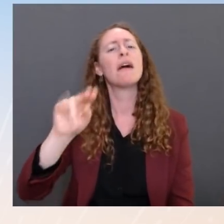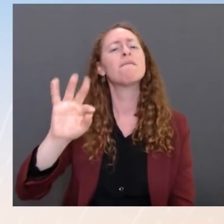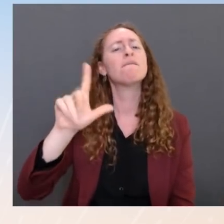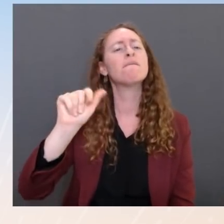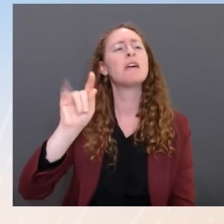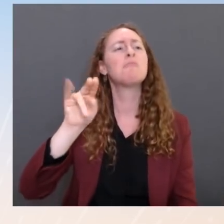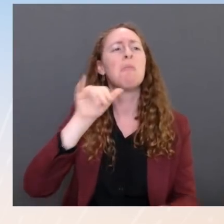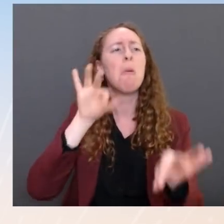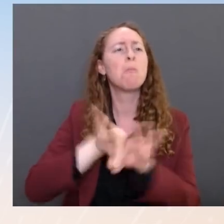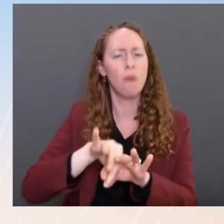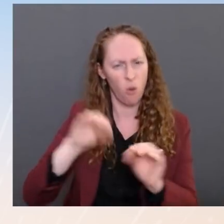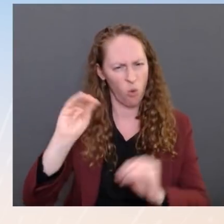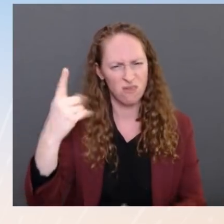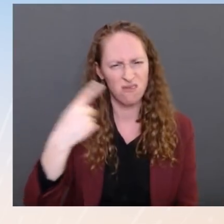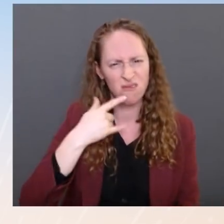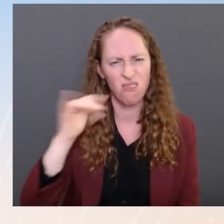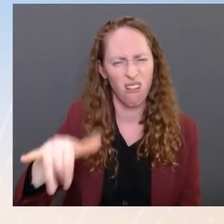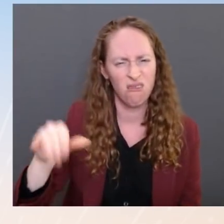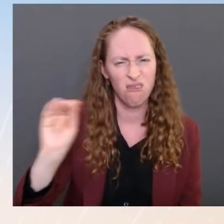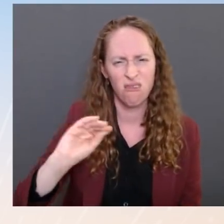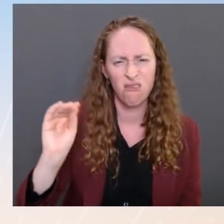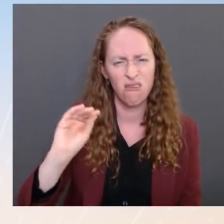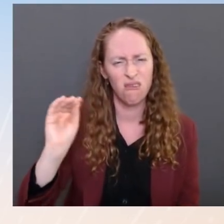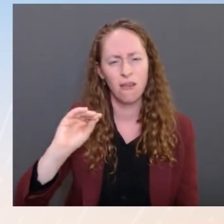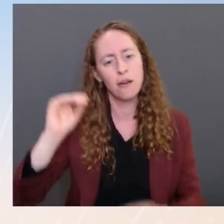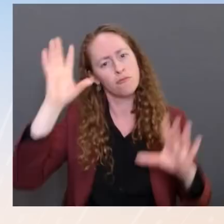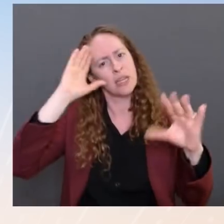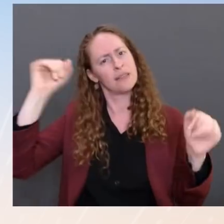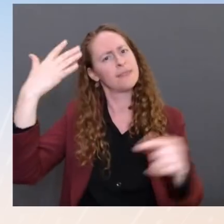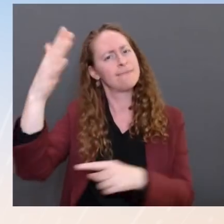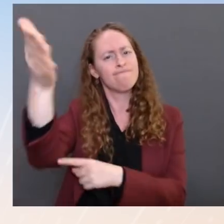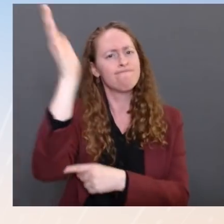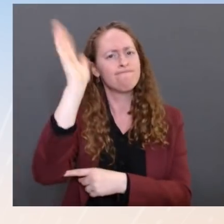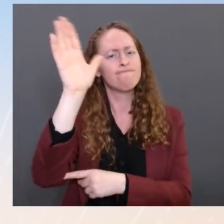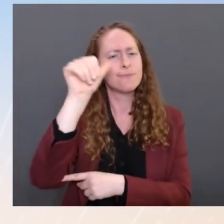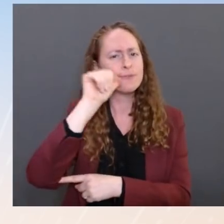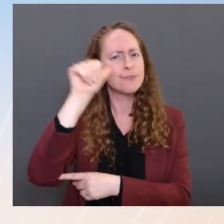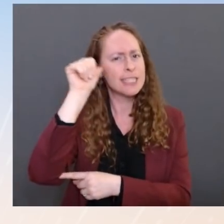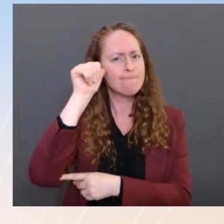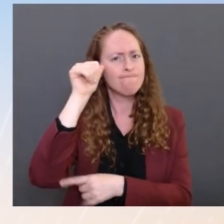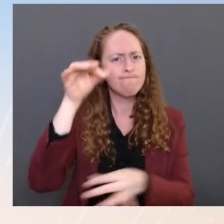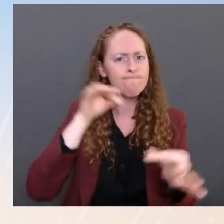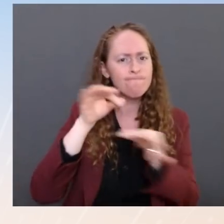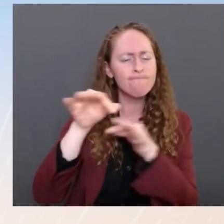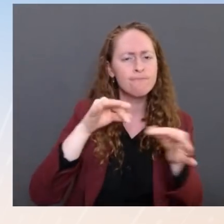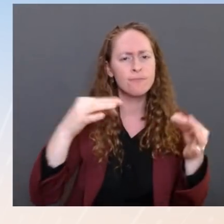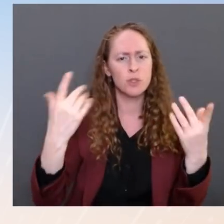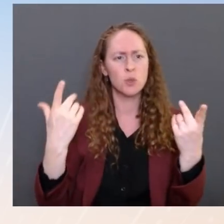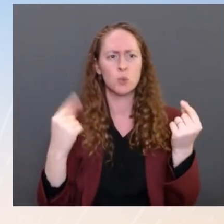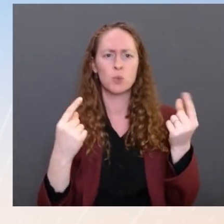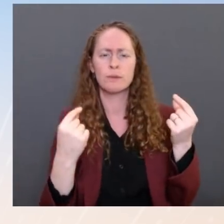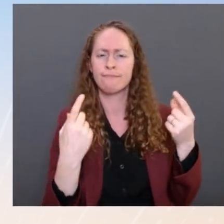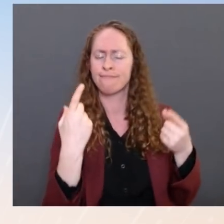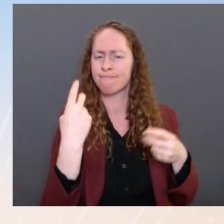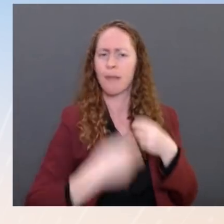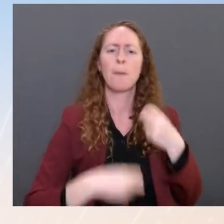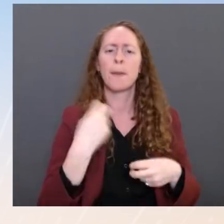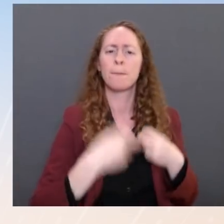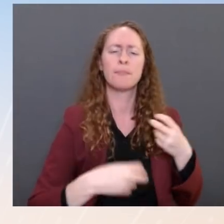The issue -- the question is what is your plan to address it? He laid out a very -- a multipart plan yesterday. He has taken a range of steps,